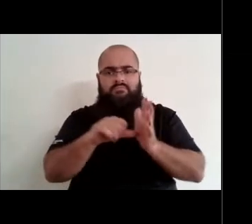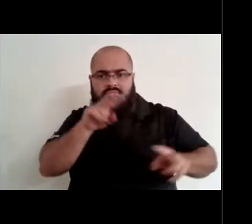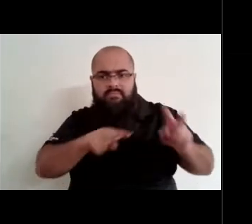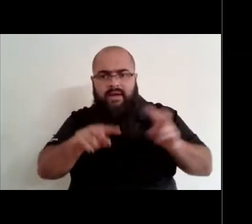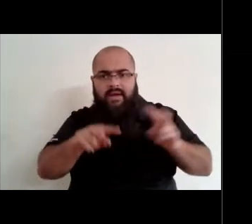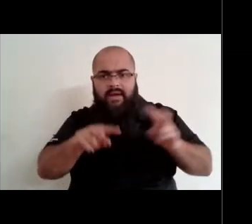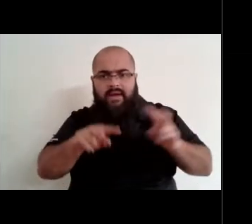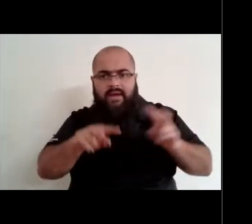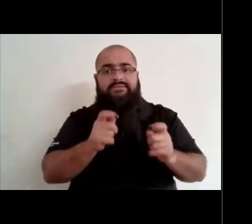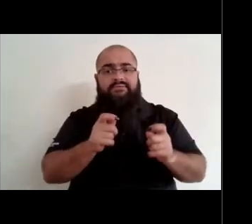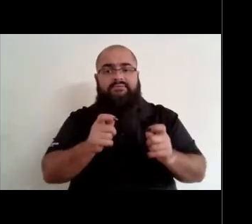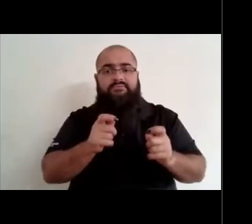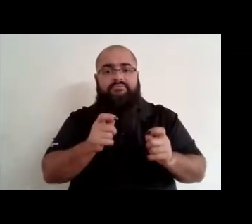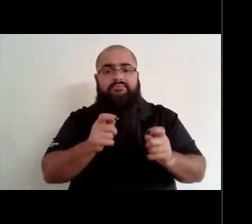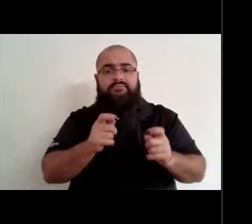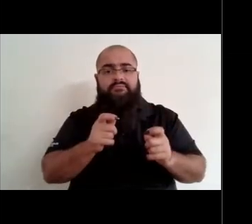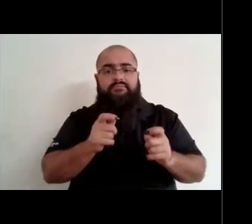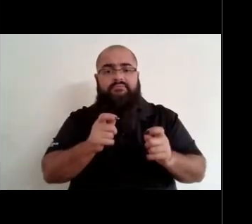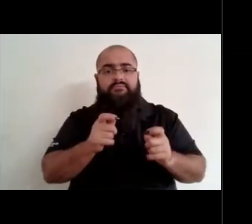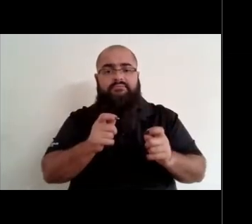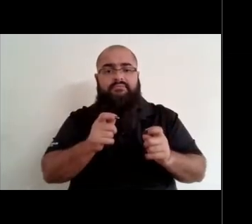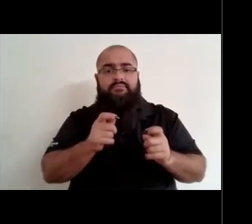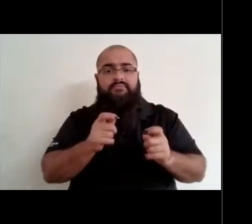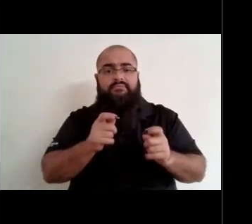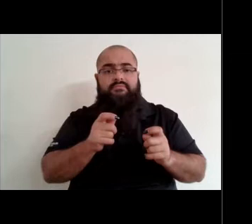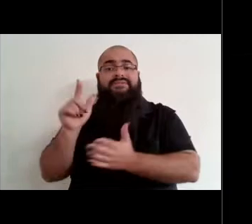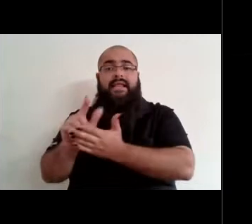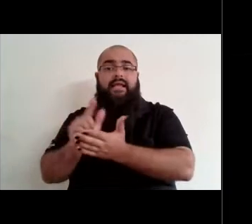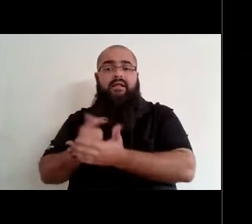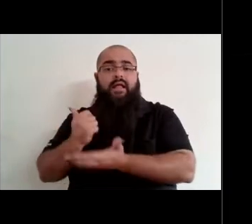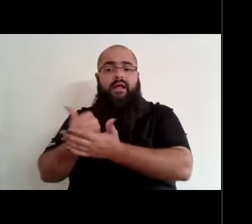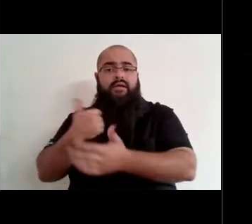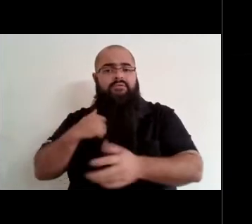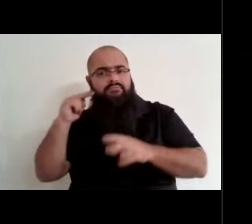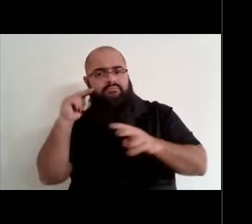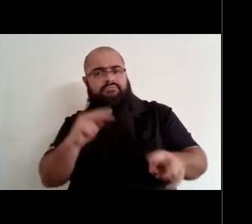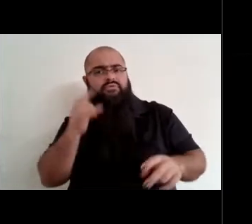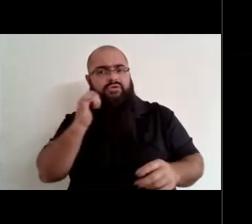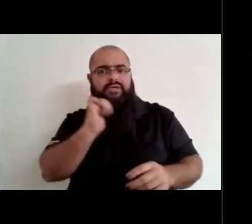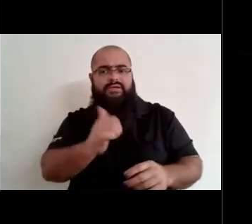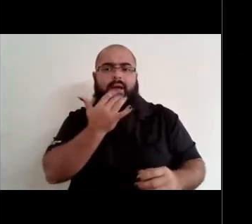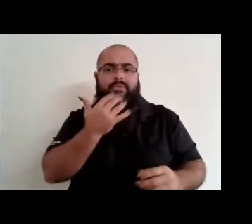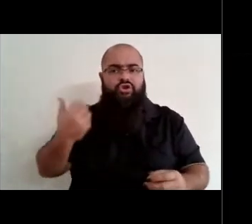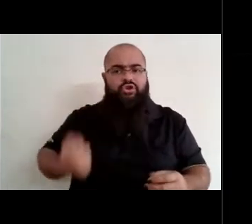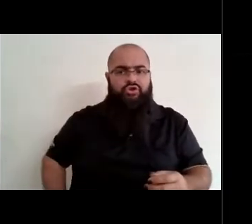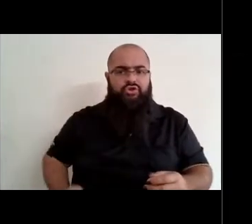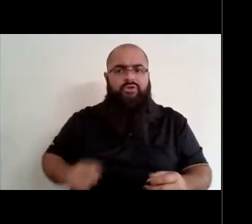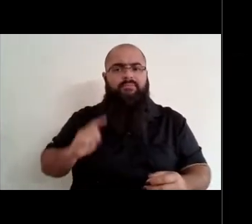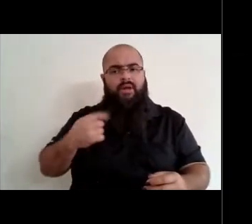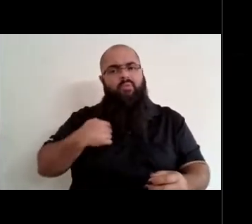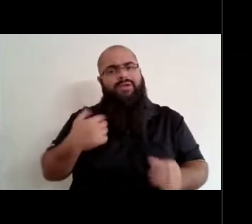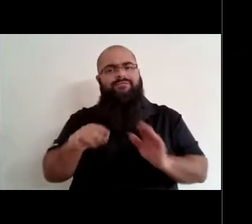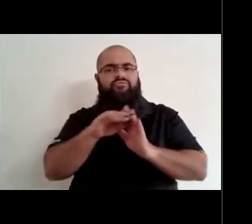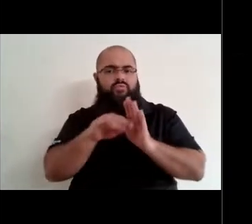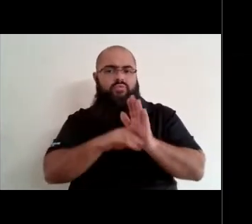They may have just been served with some documents and they're totally overwhelmed with what they need to do.